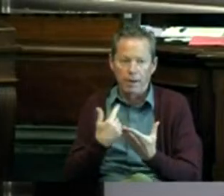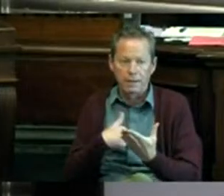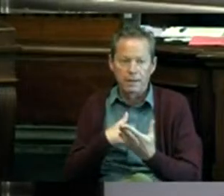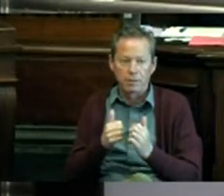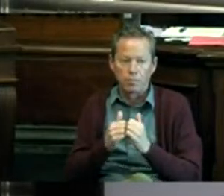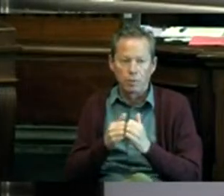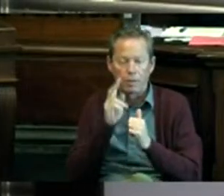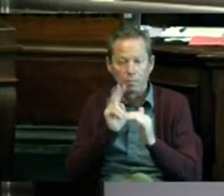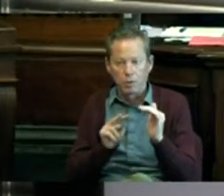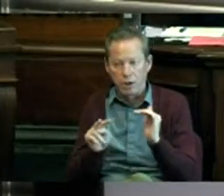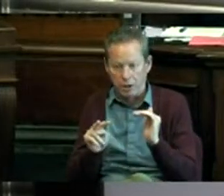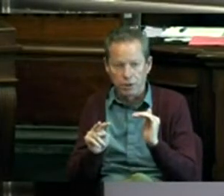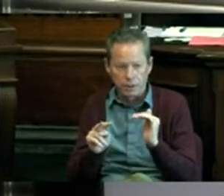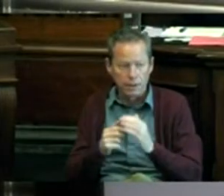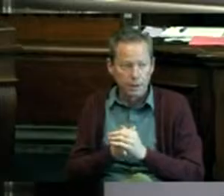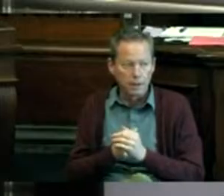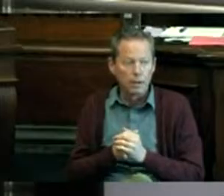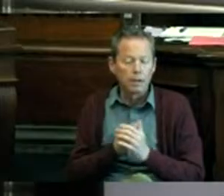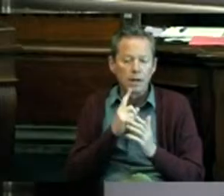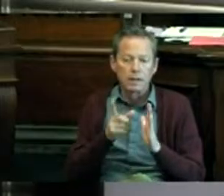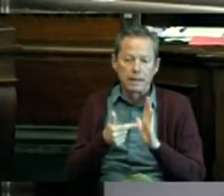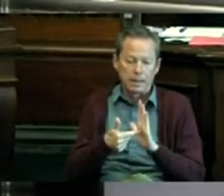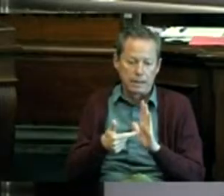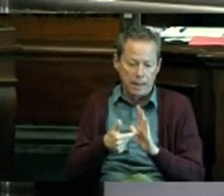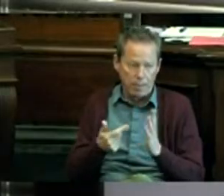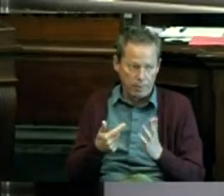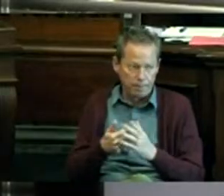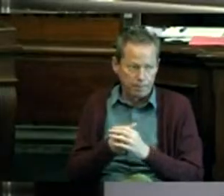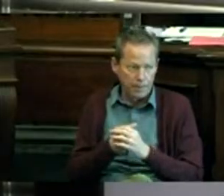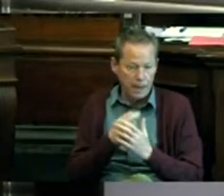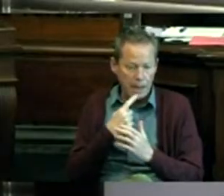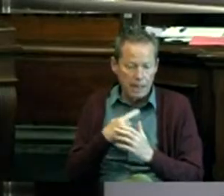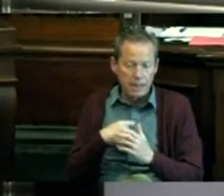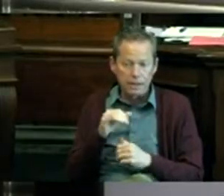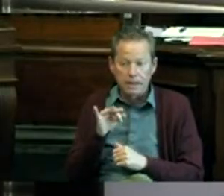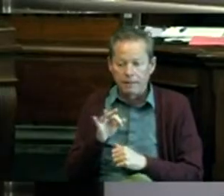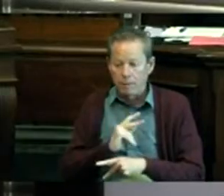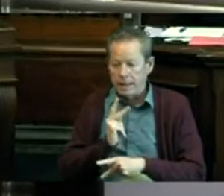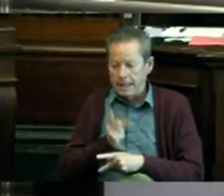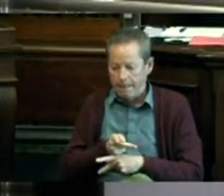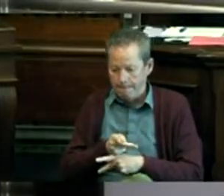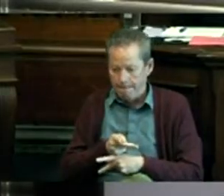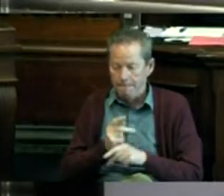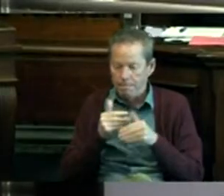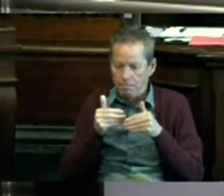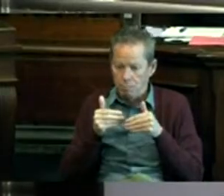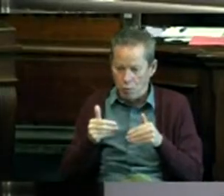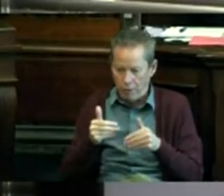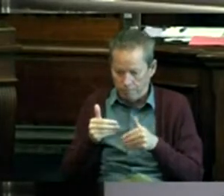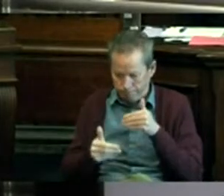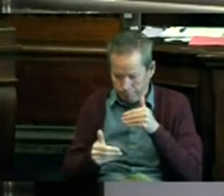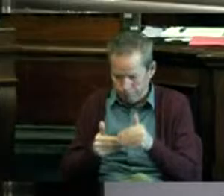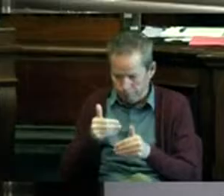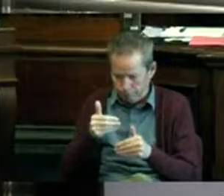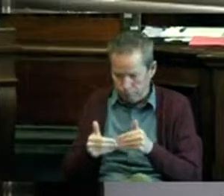what's happening on all projects. It provides us with